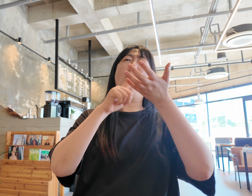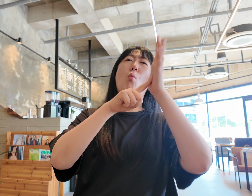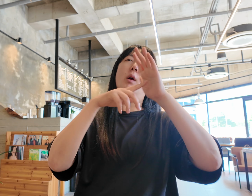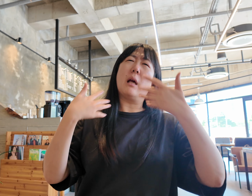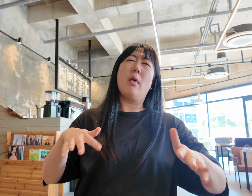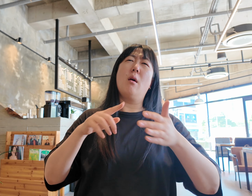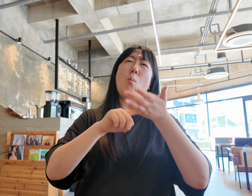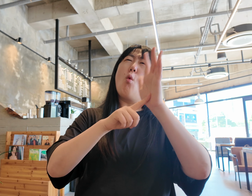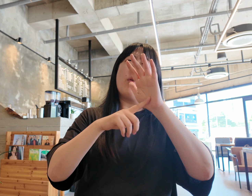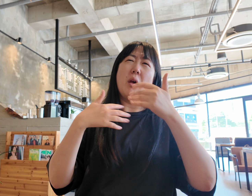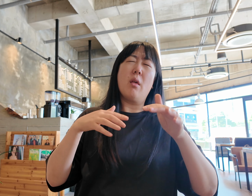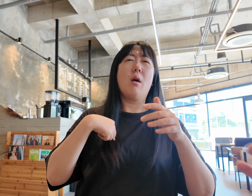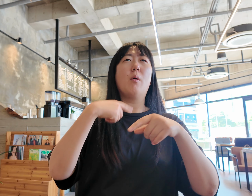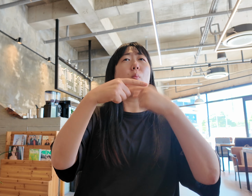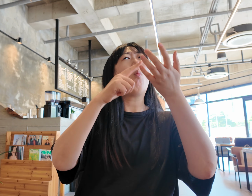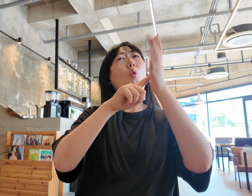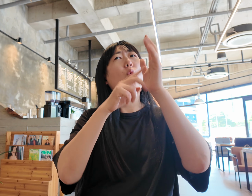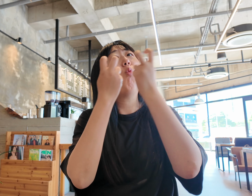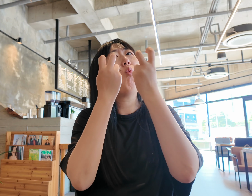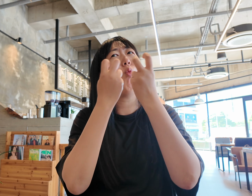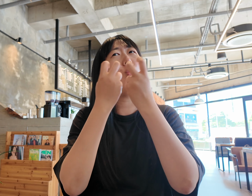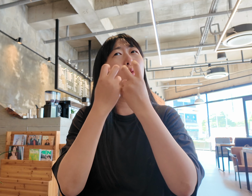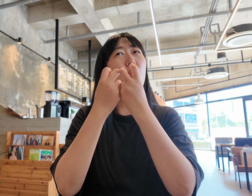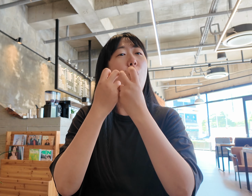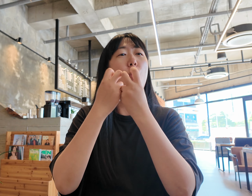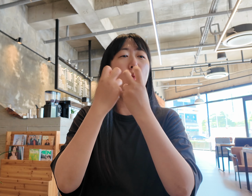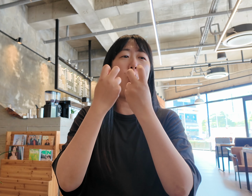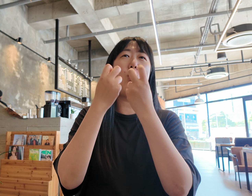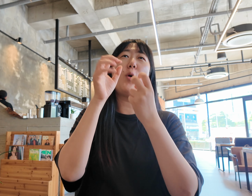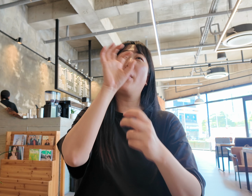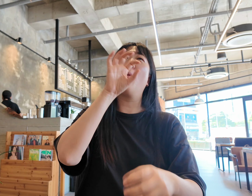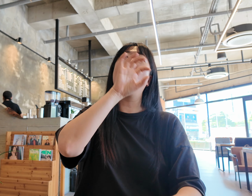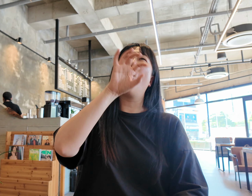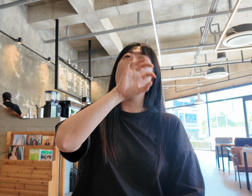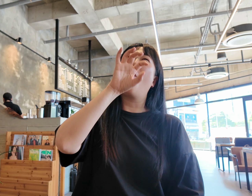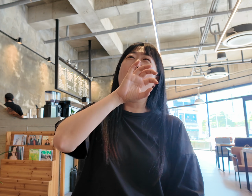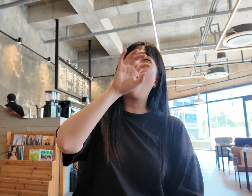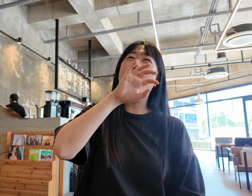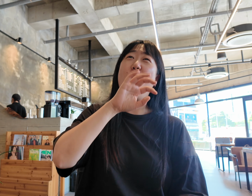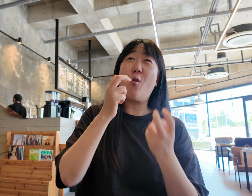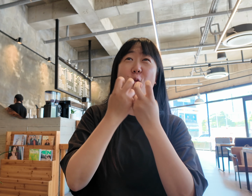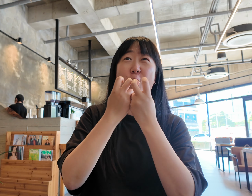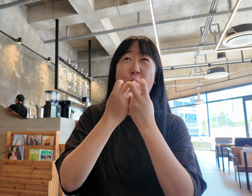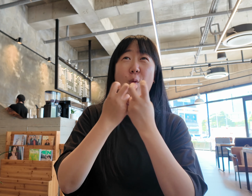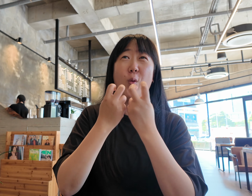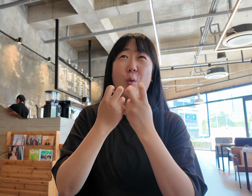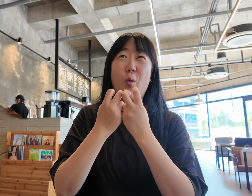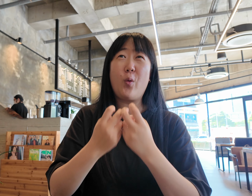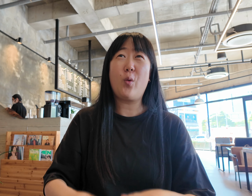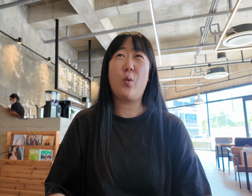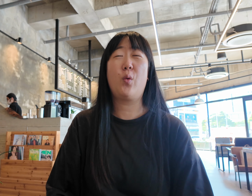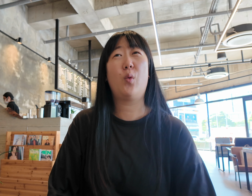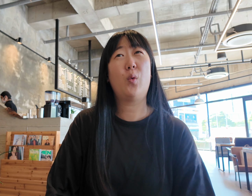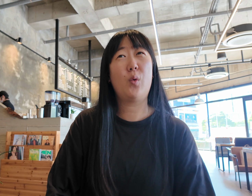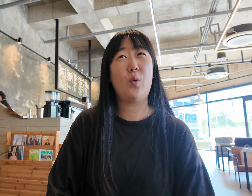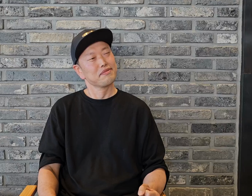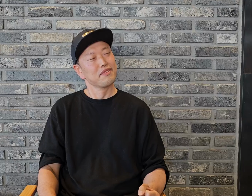I'm so weak at expressing myself. How should I really practice?